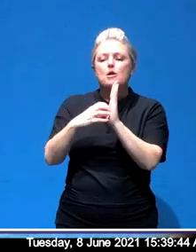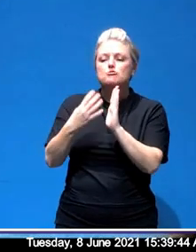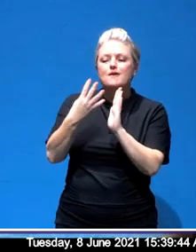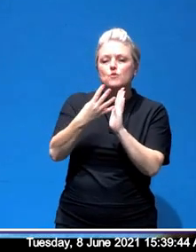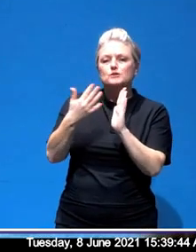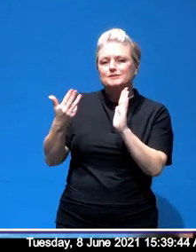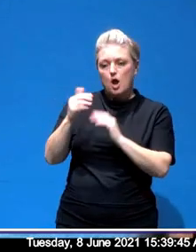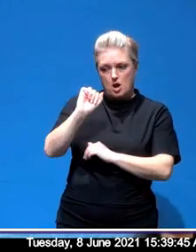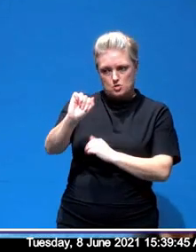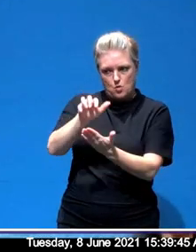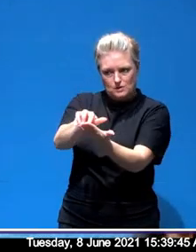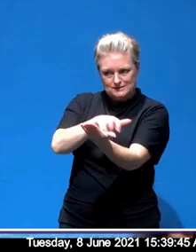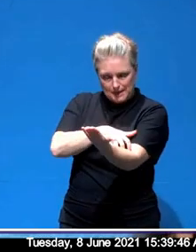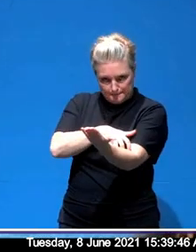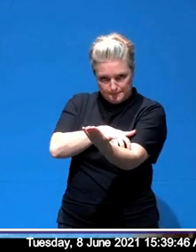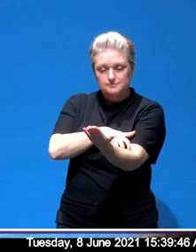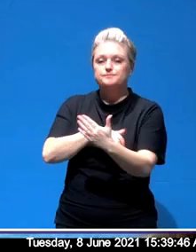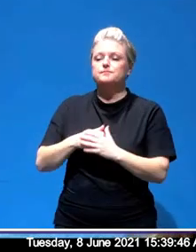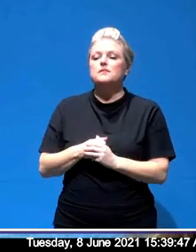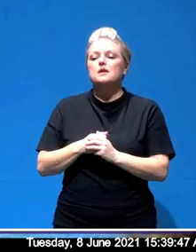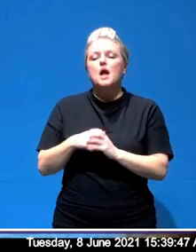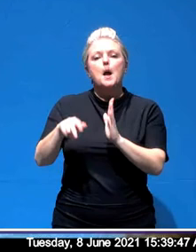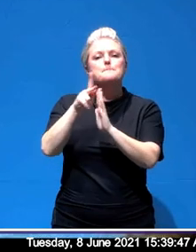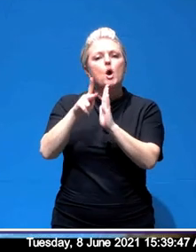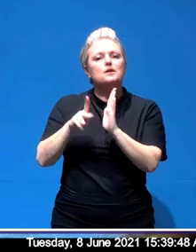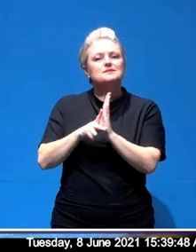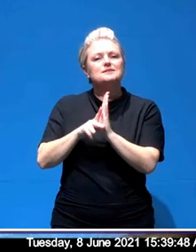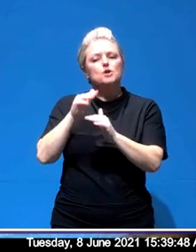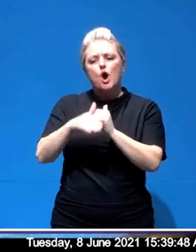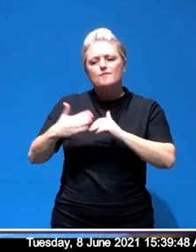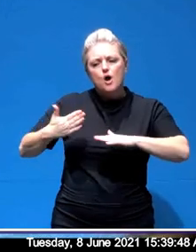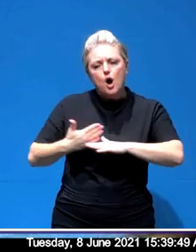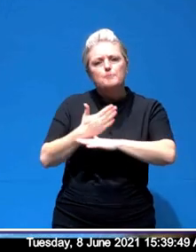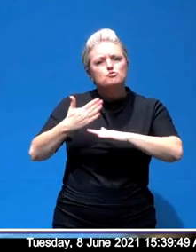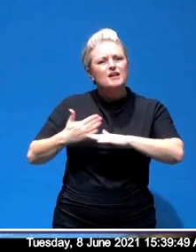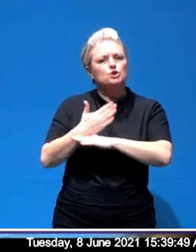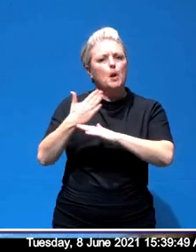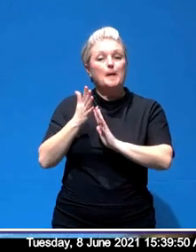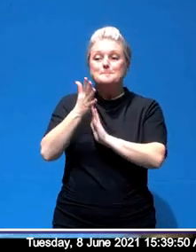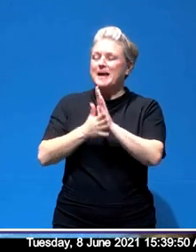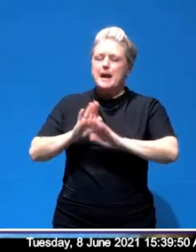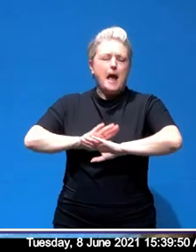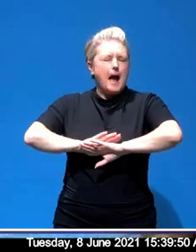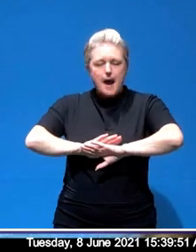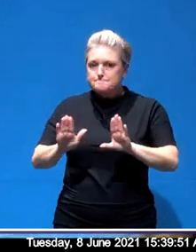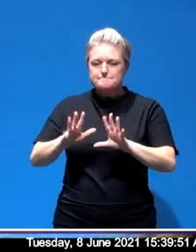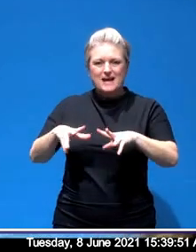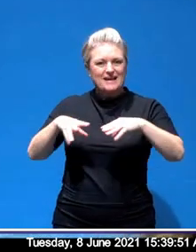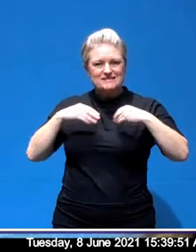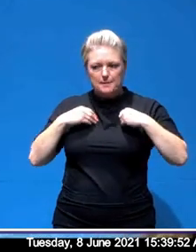These are the policies that are said to operationalise your Zero Tolerance to Abuse and Neglect of People with Disability Strategy.